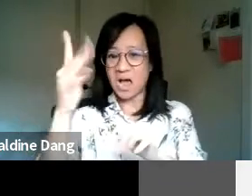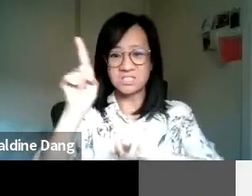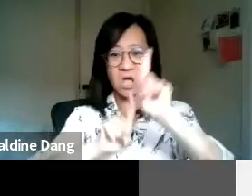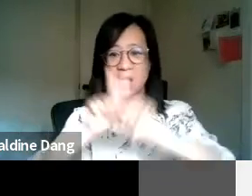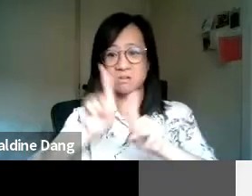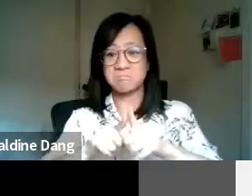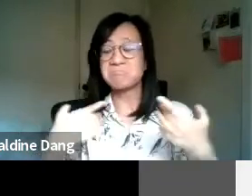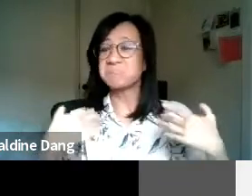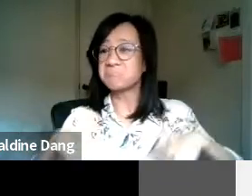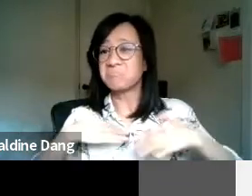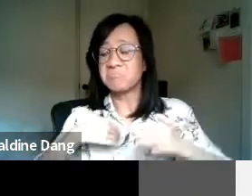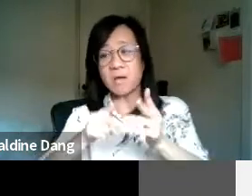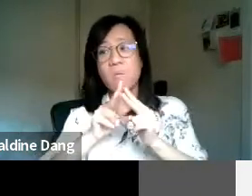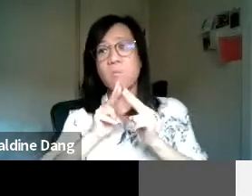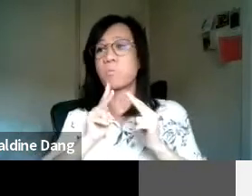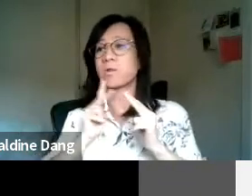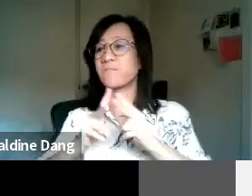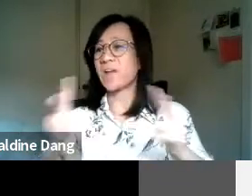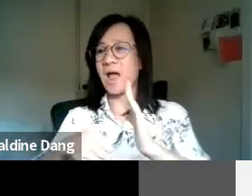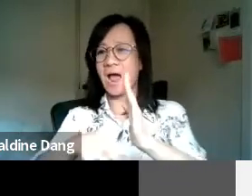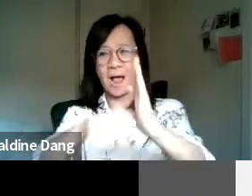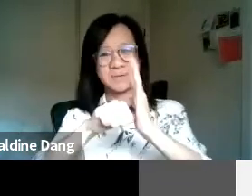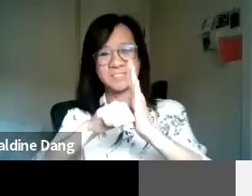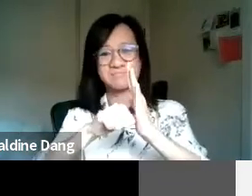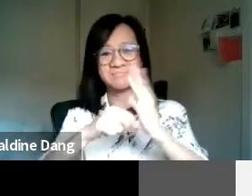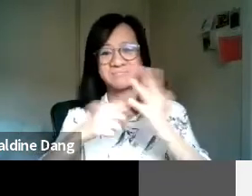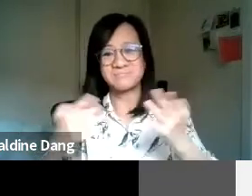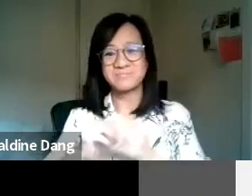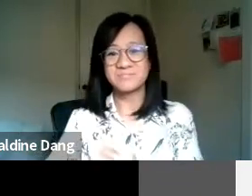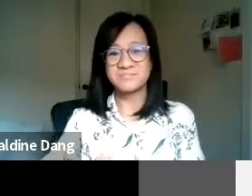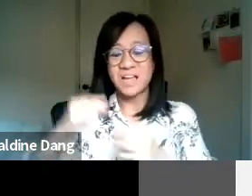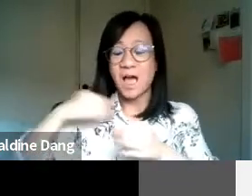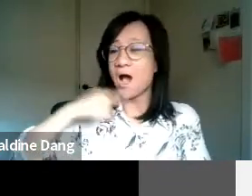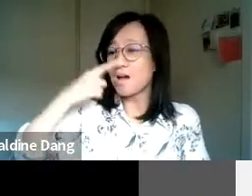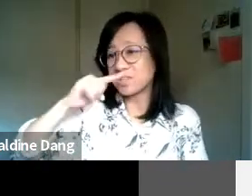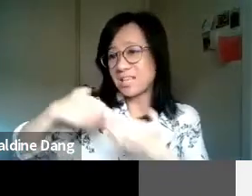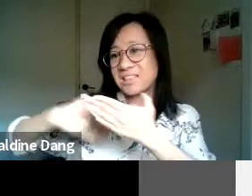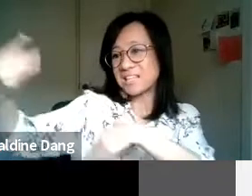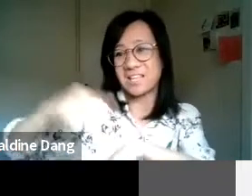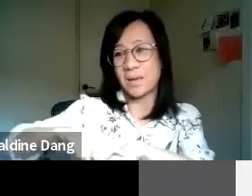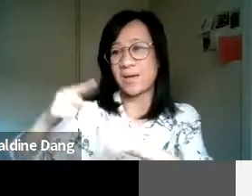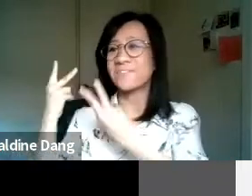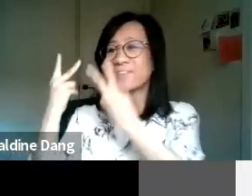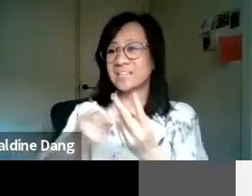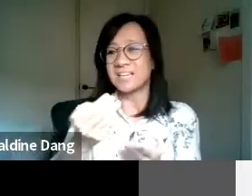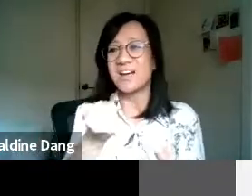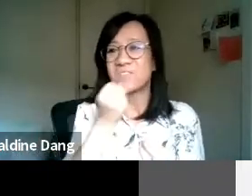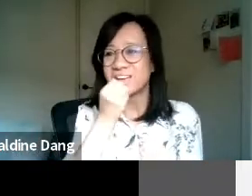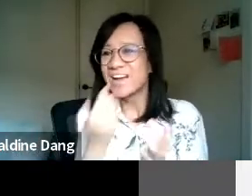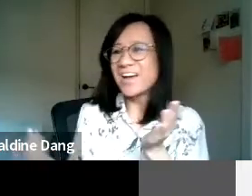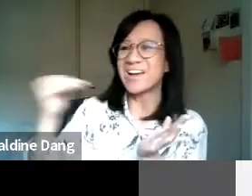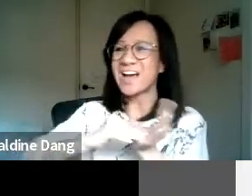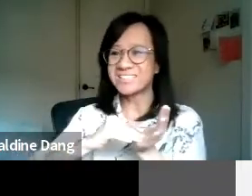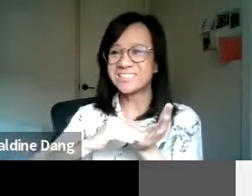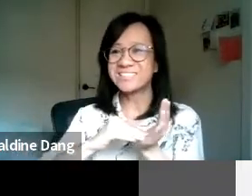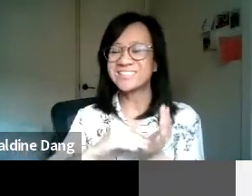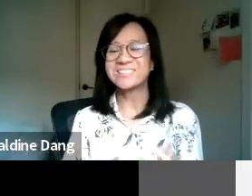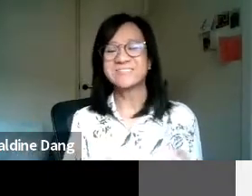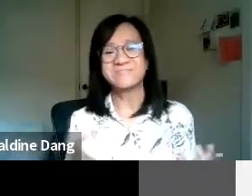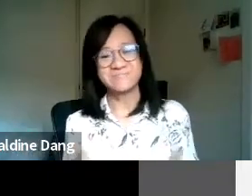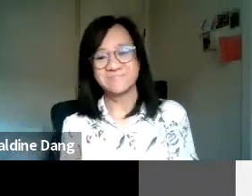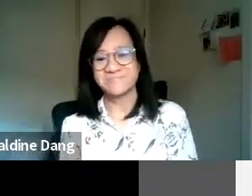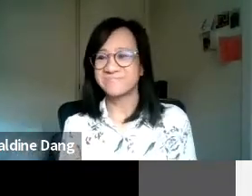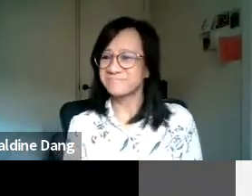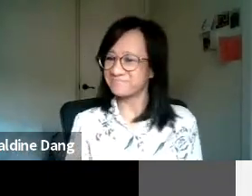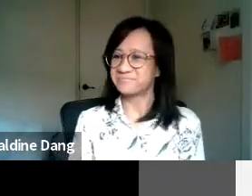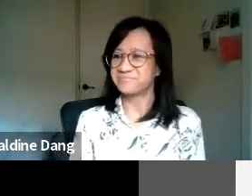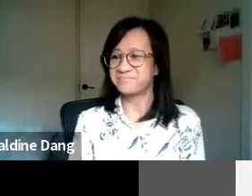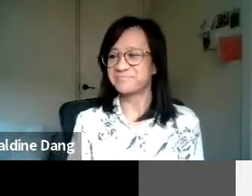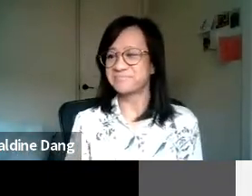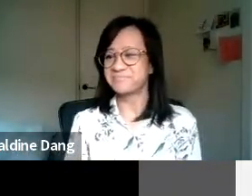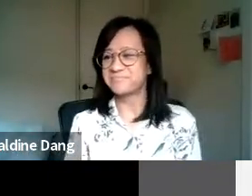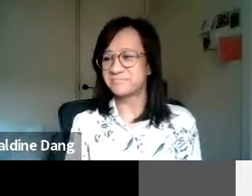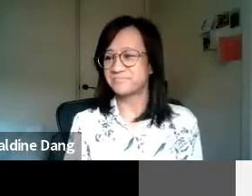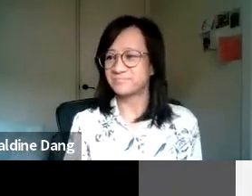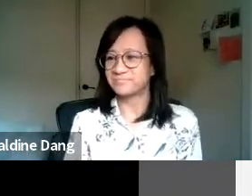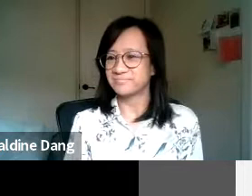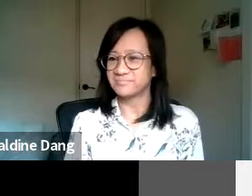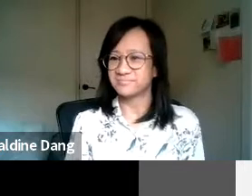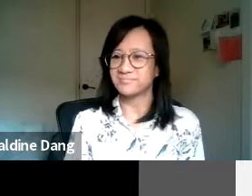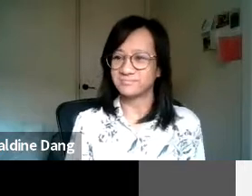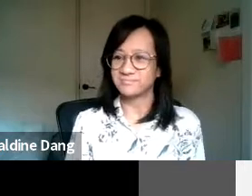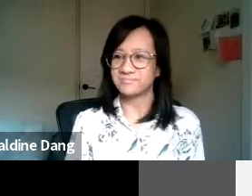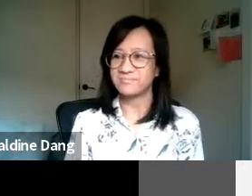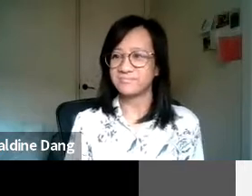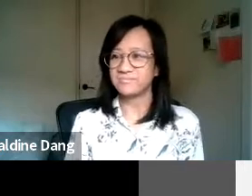So we went to this what they had suggested as five star places to go visit so it was